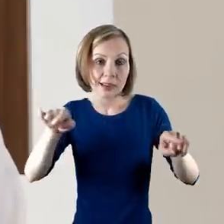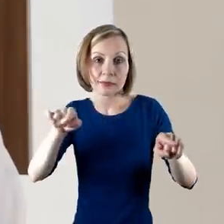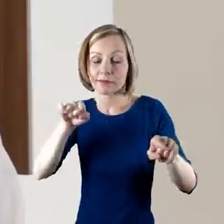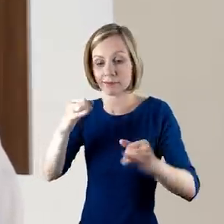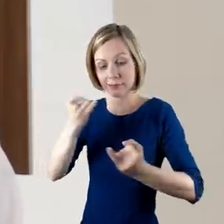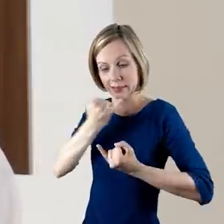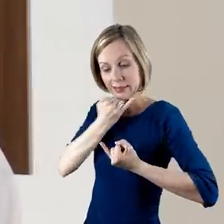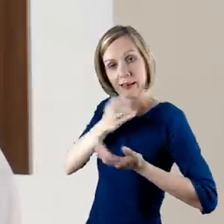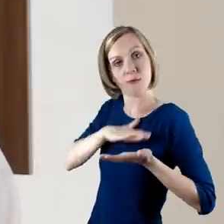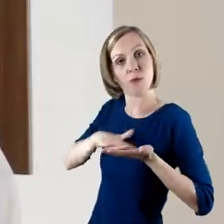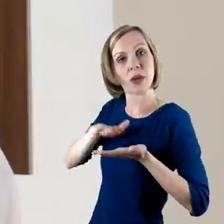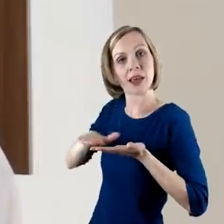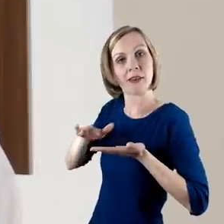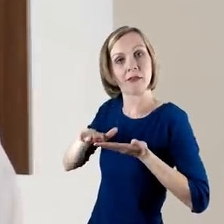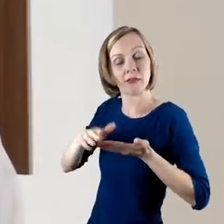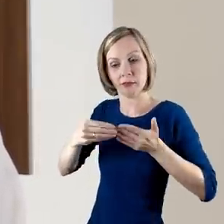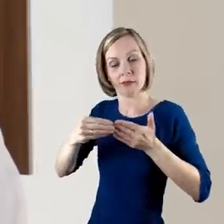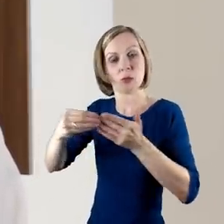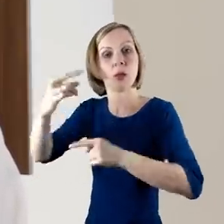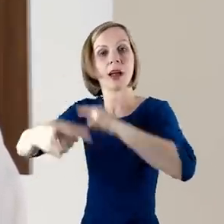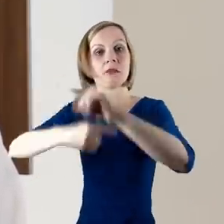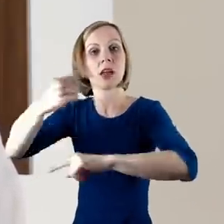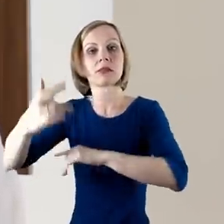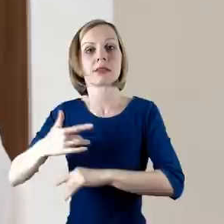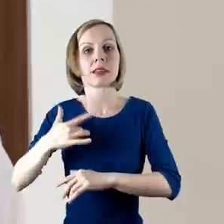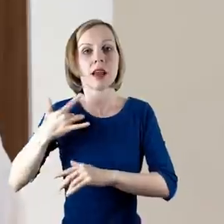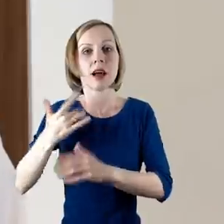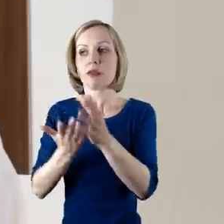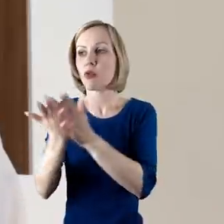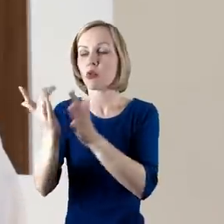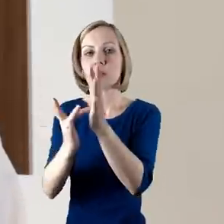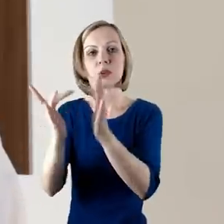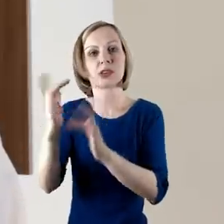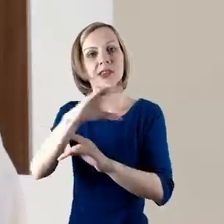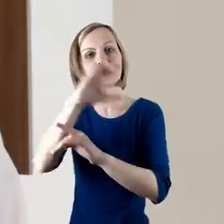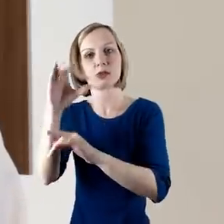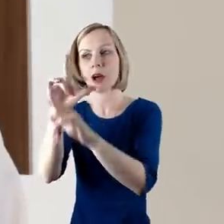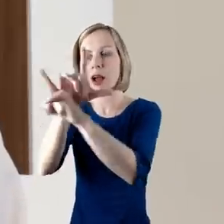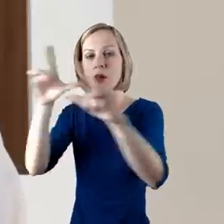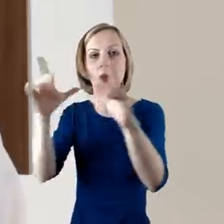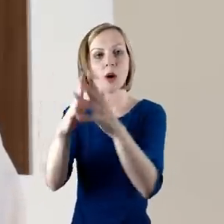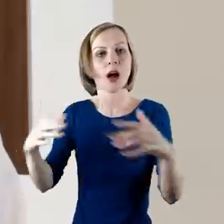and bring us to everlasting life through Jesus Christ our Lord. (All) Amen.